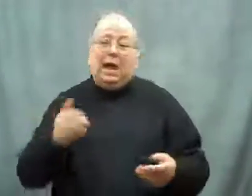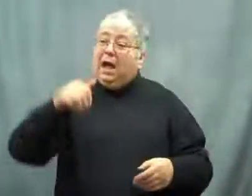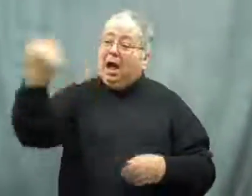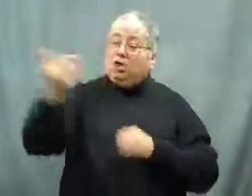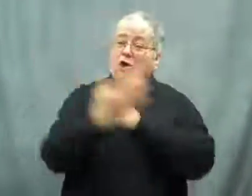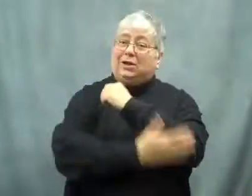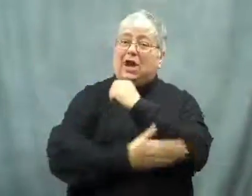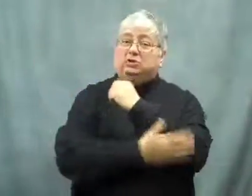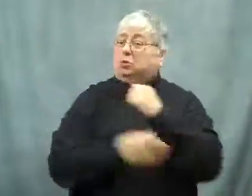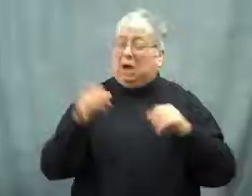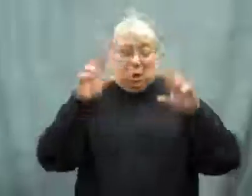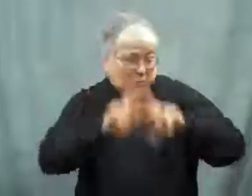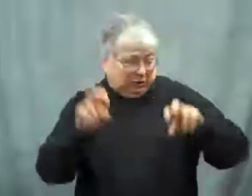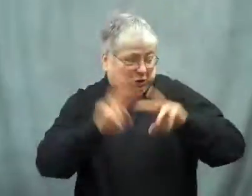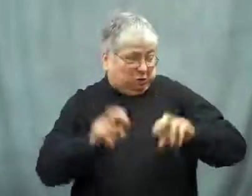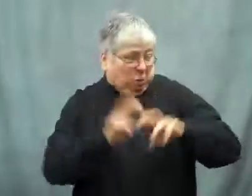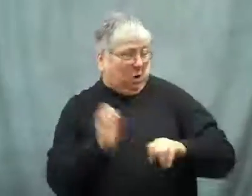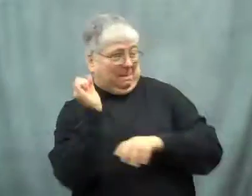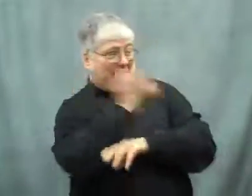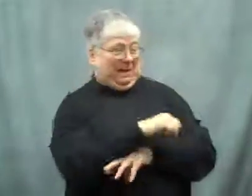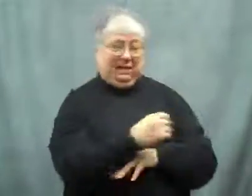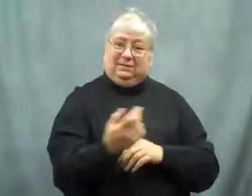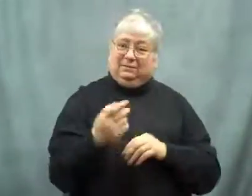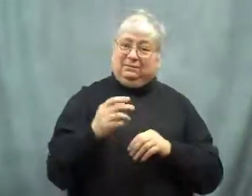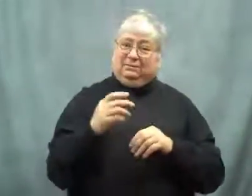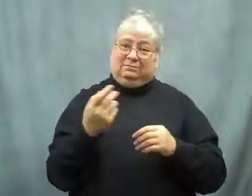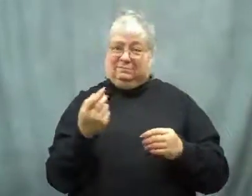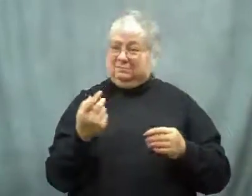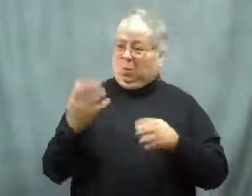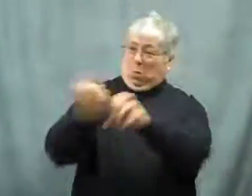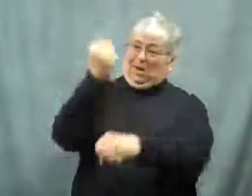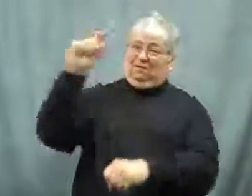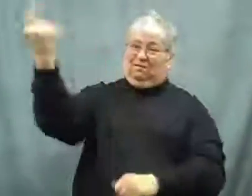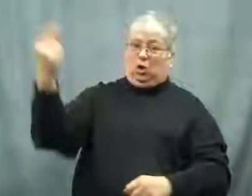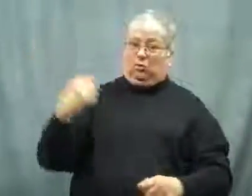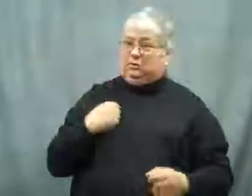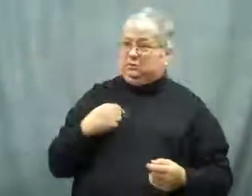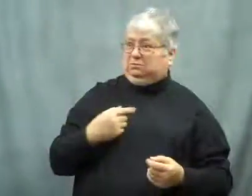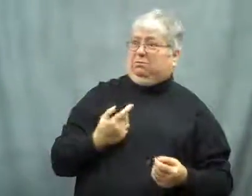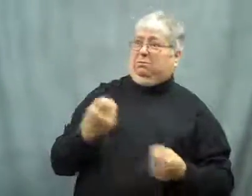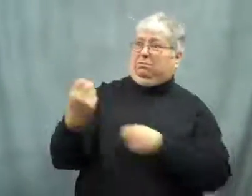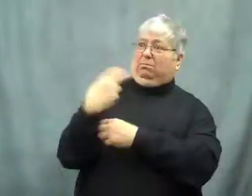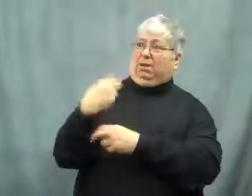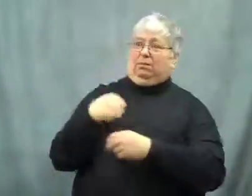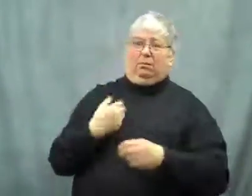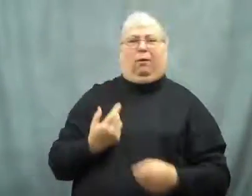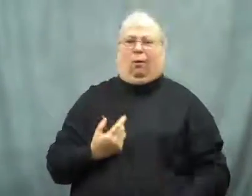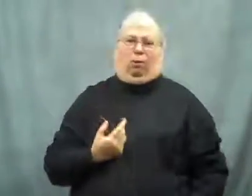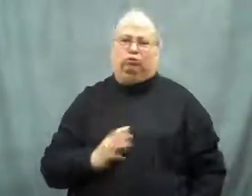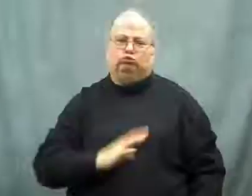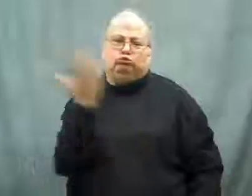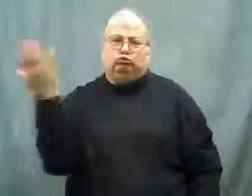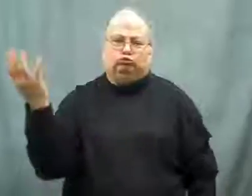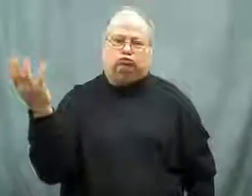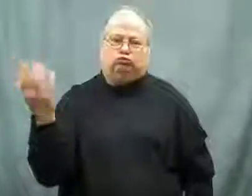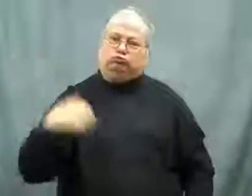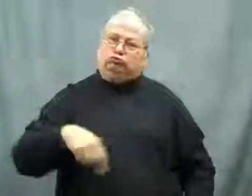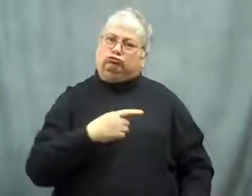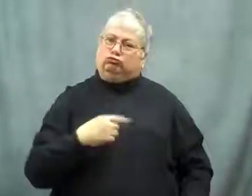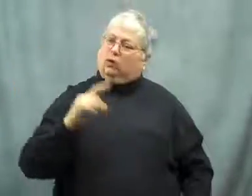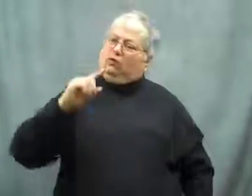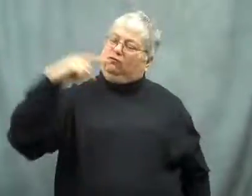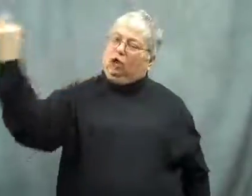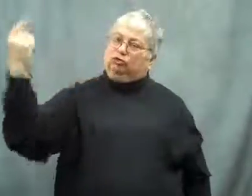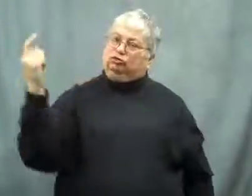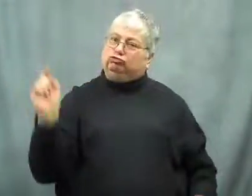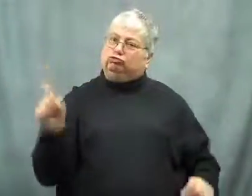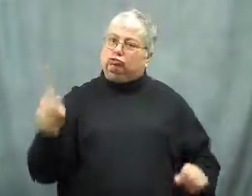He didn't want other countries to outdo the U.S. in research.